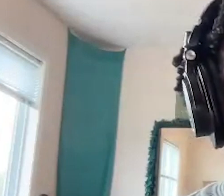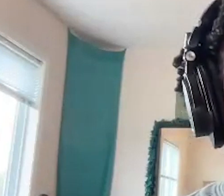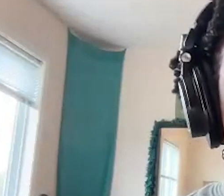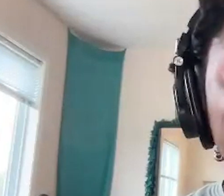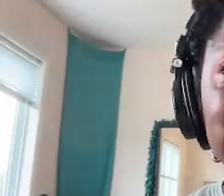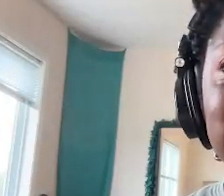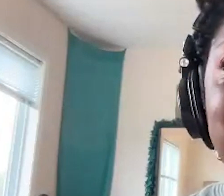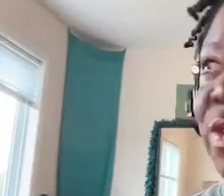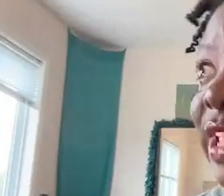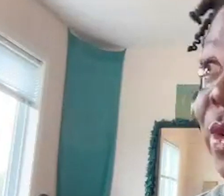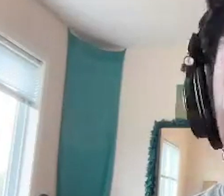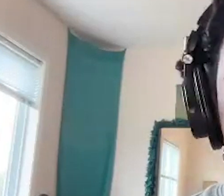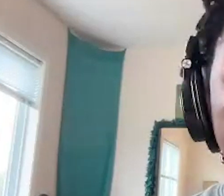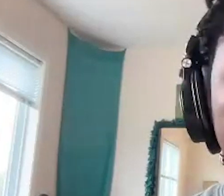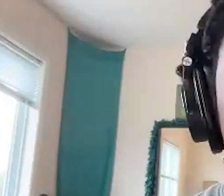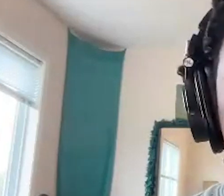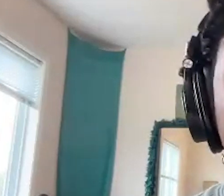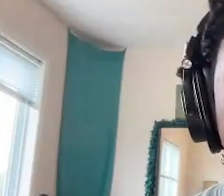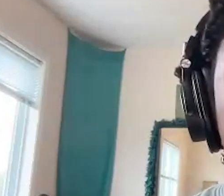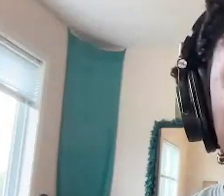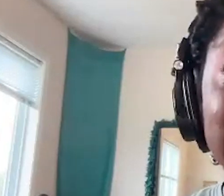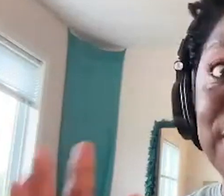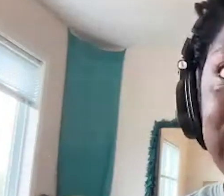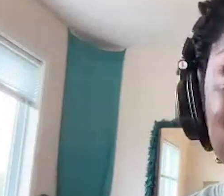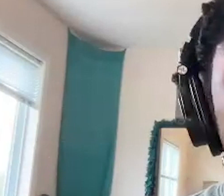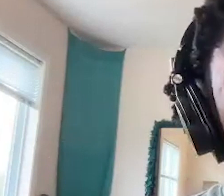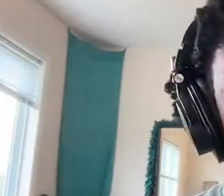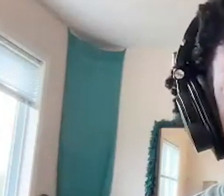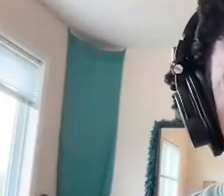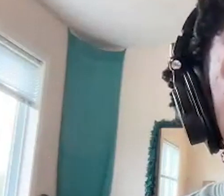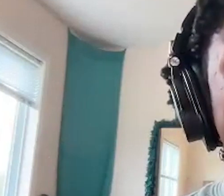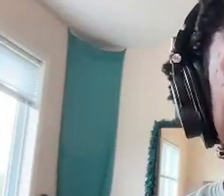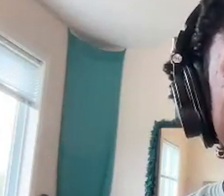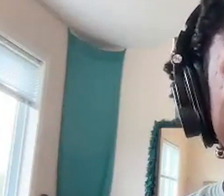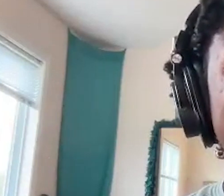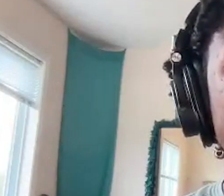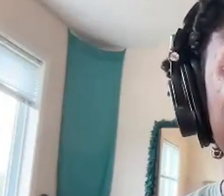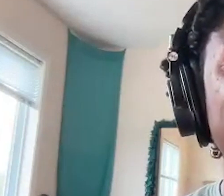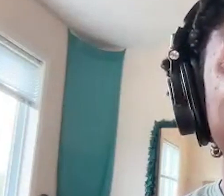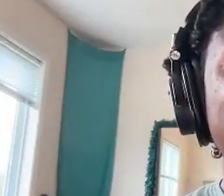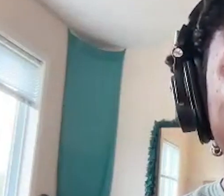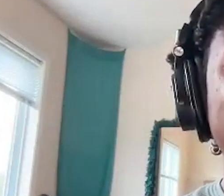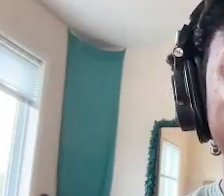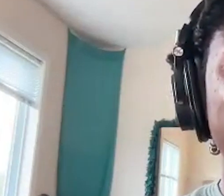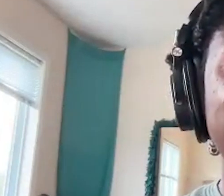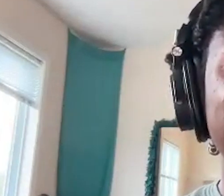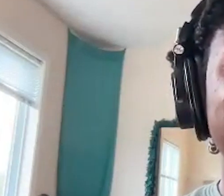I'm also really quick to laugh, literally smell flowers, take pictures of them, like, I'm two things. I'm many things. I'm a